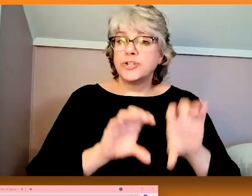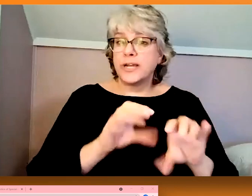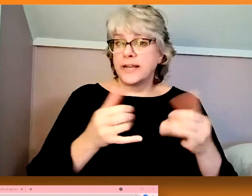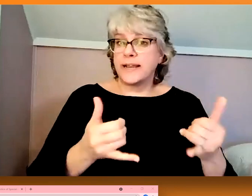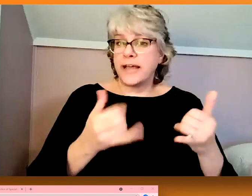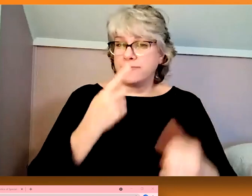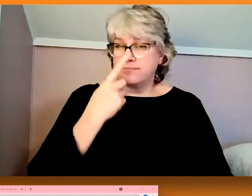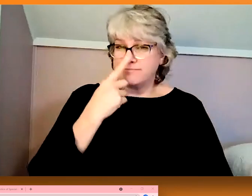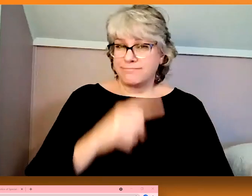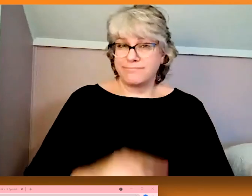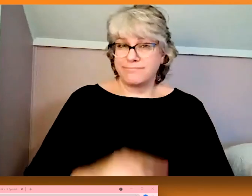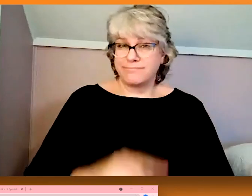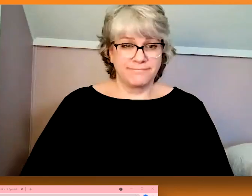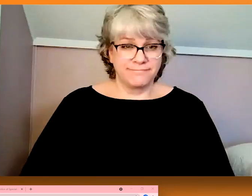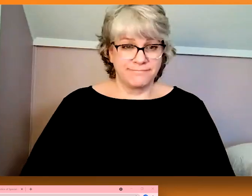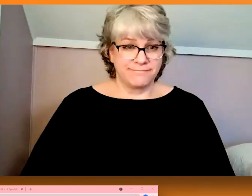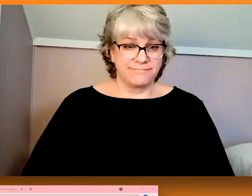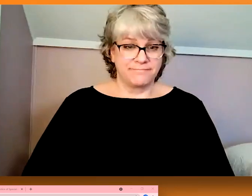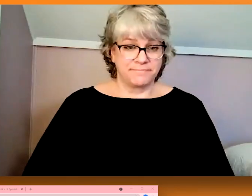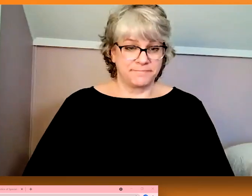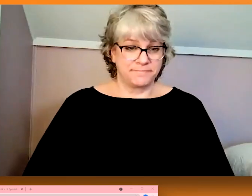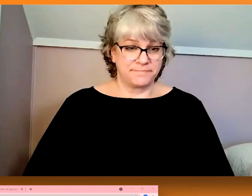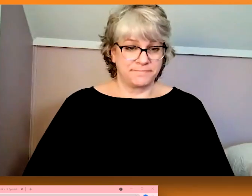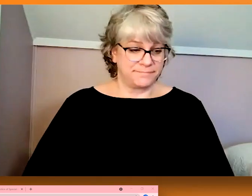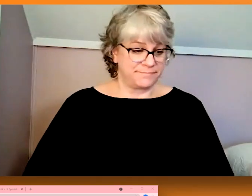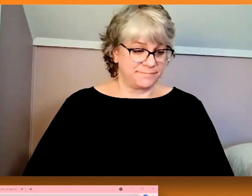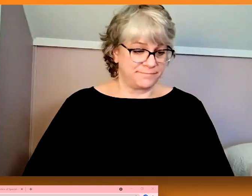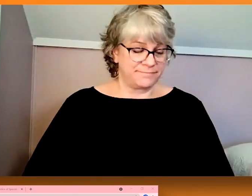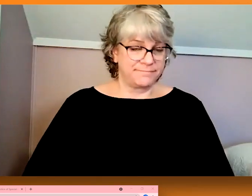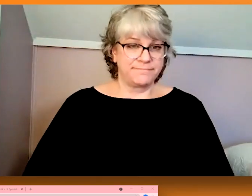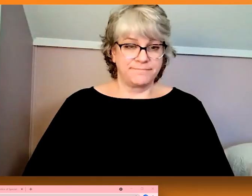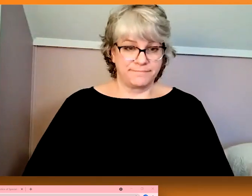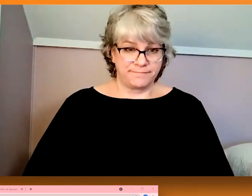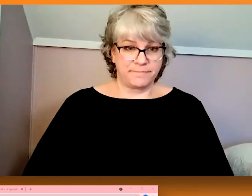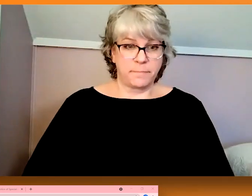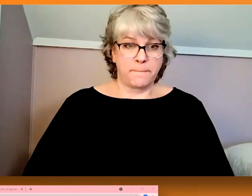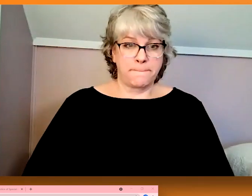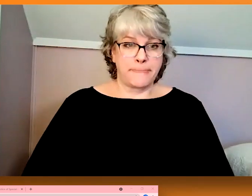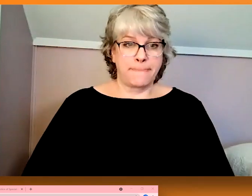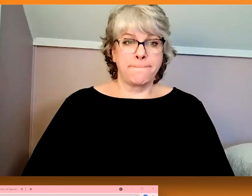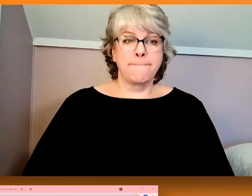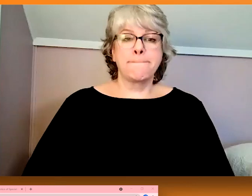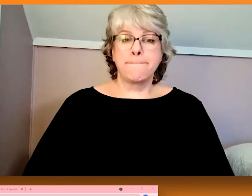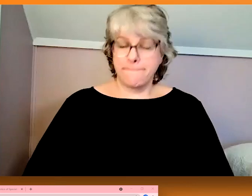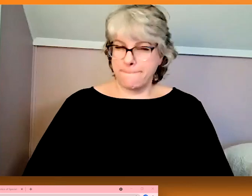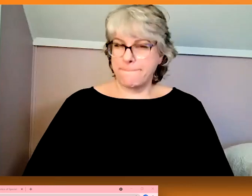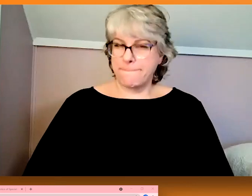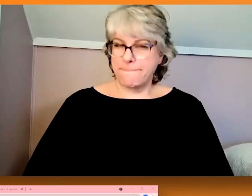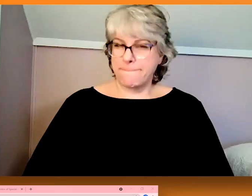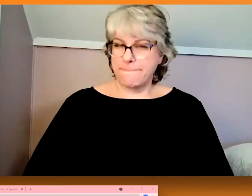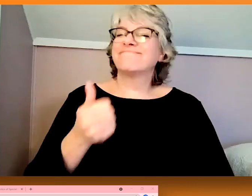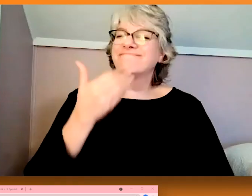in the chat now, that would be great. Nancy will put an evaluation link.